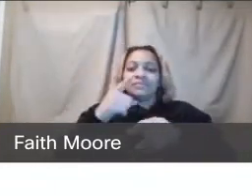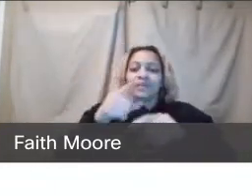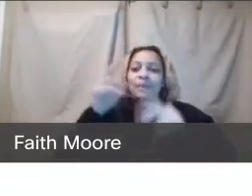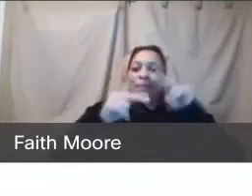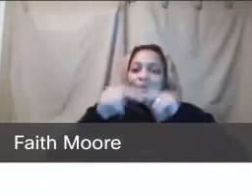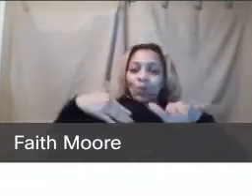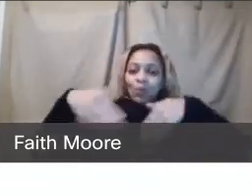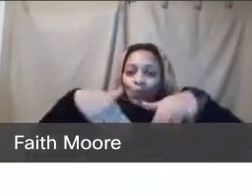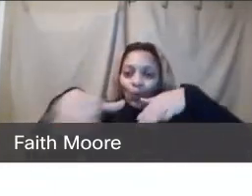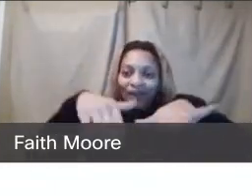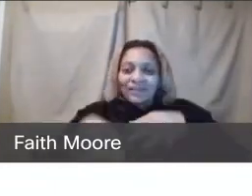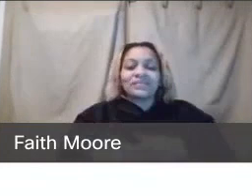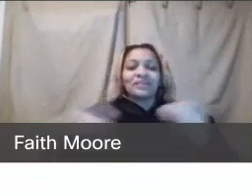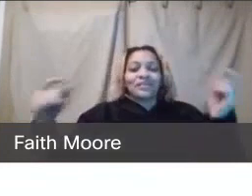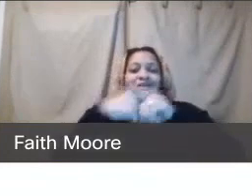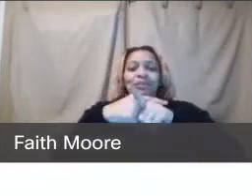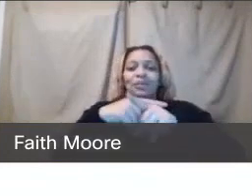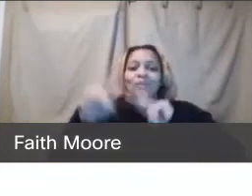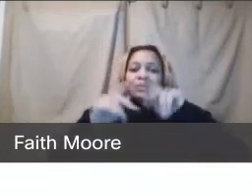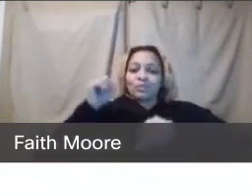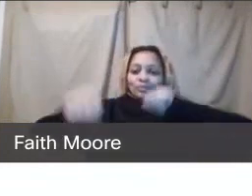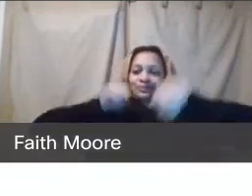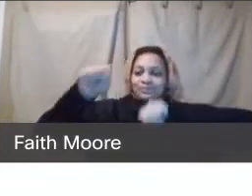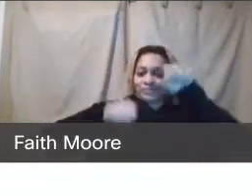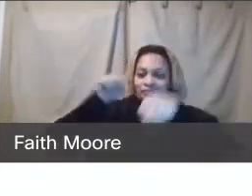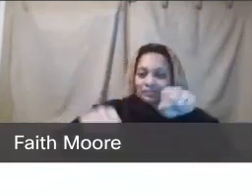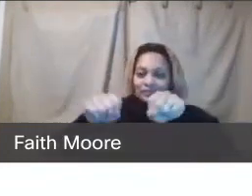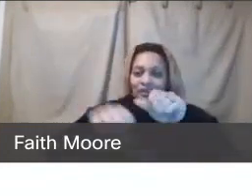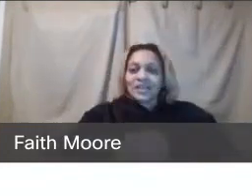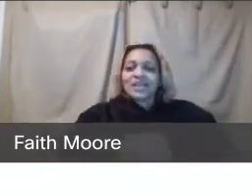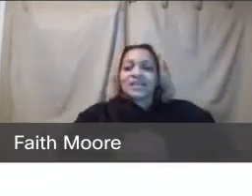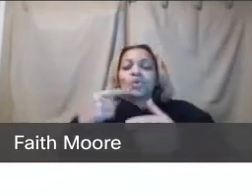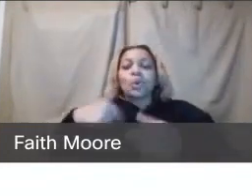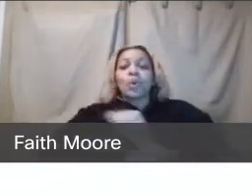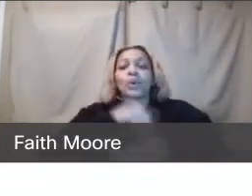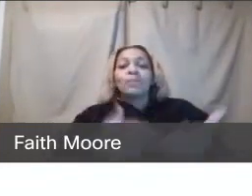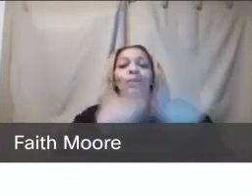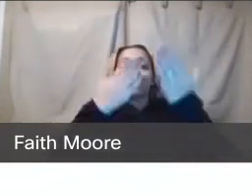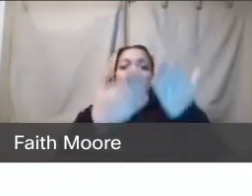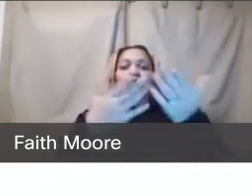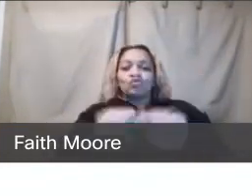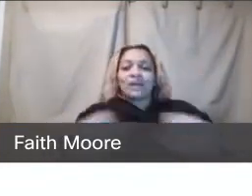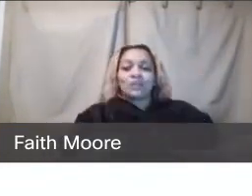And it complicates things for the cycle track. So we are proposing to close that as part of this project.